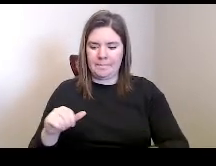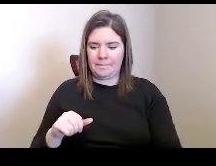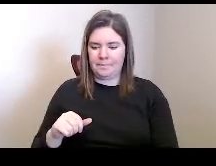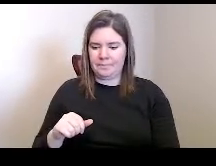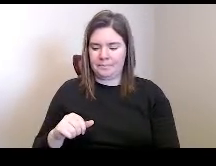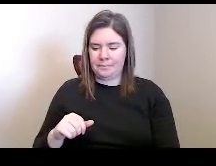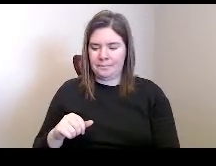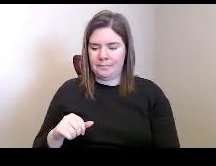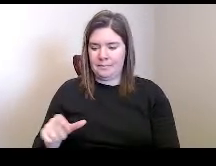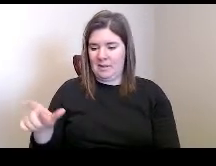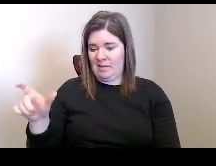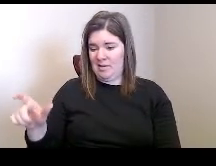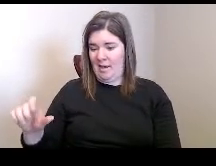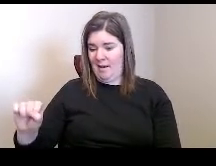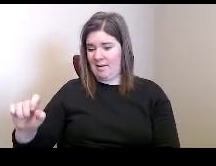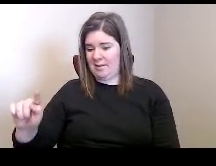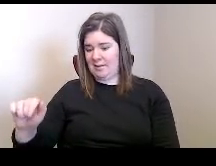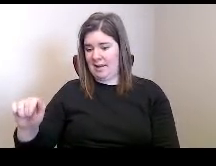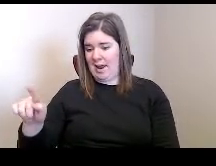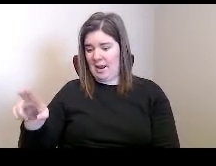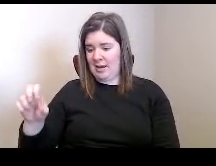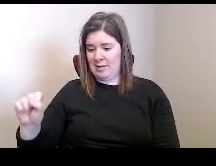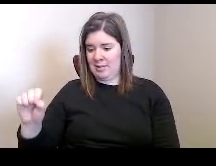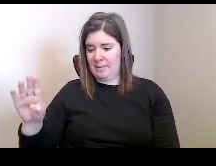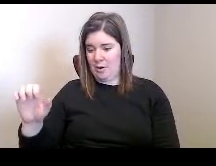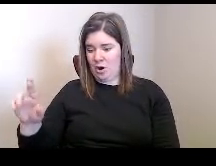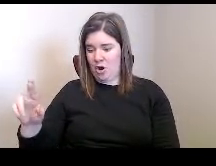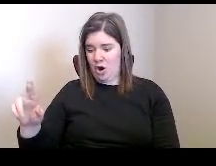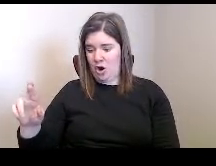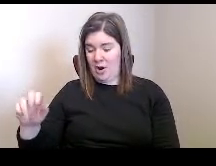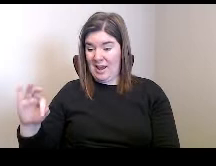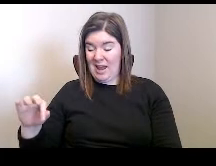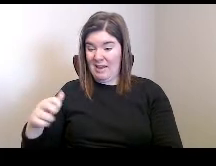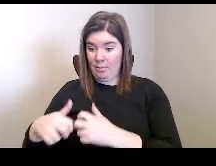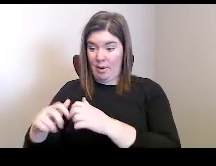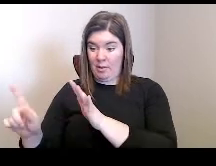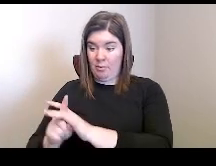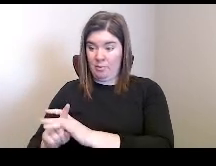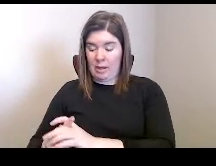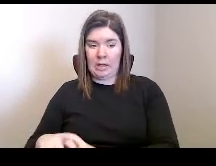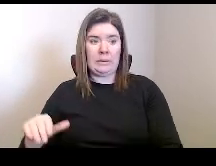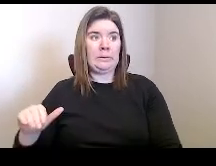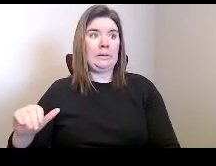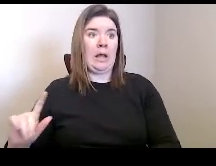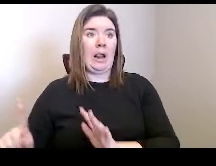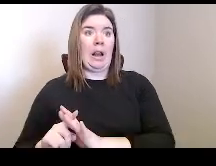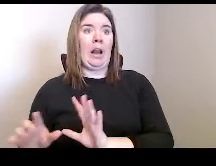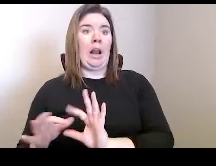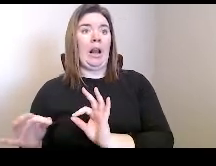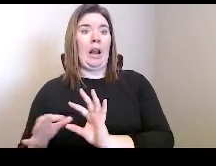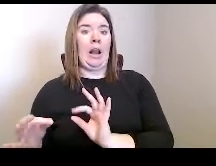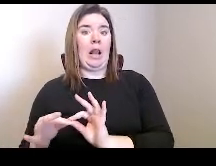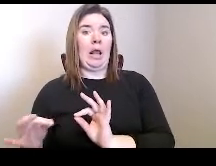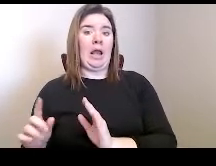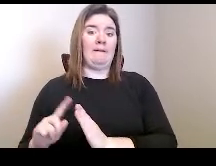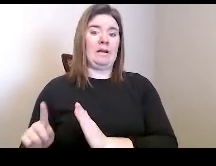if there's a problem, it will just say accessibility, investigate. And so, I'm going to close this accessibility pane.